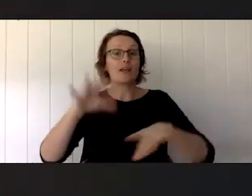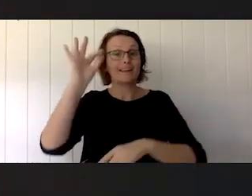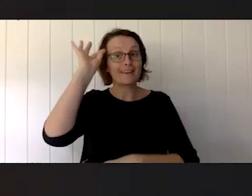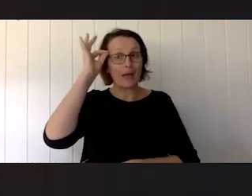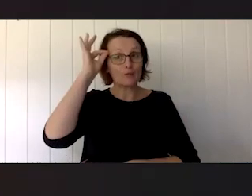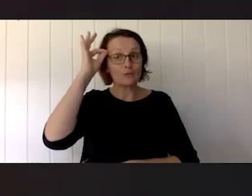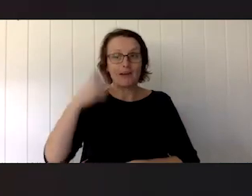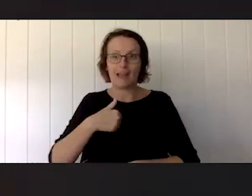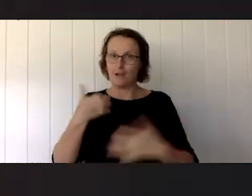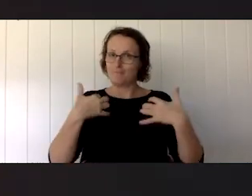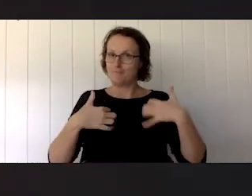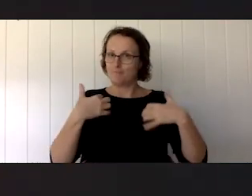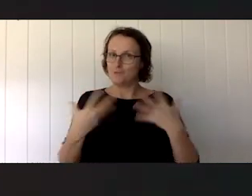Australia Council, and look forward to spending some time with you